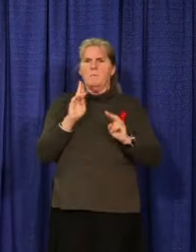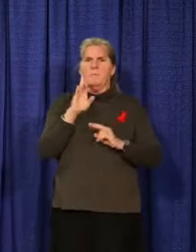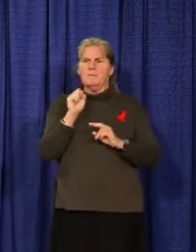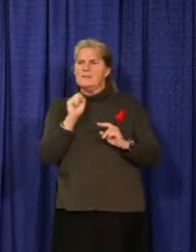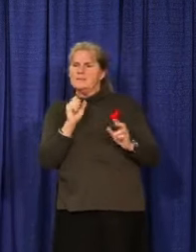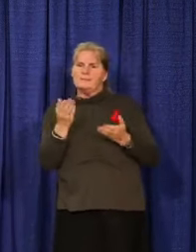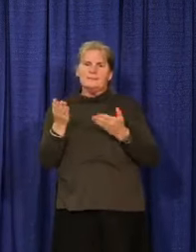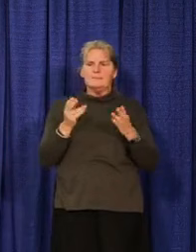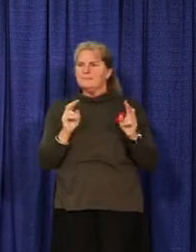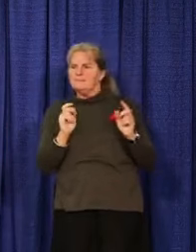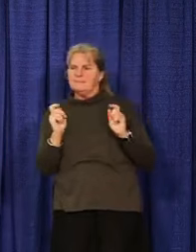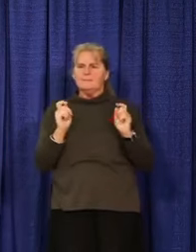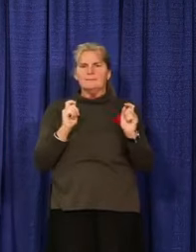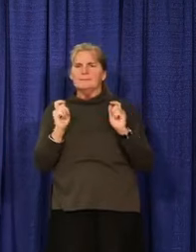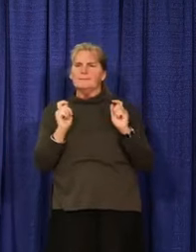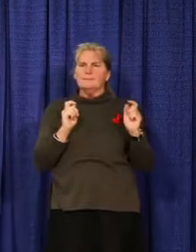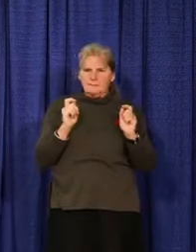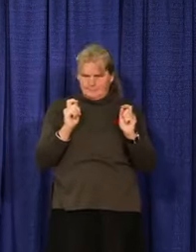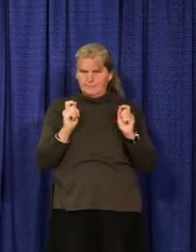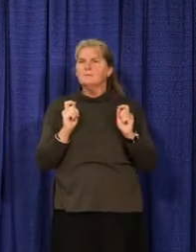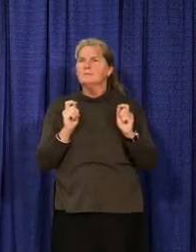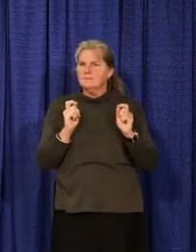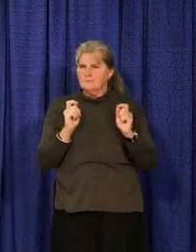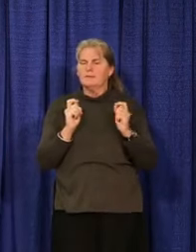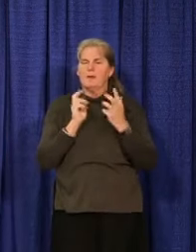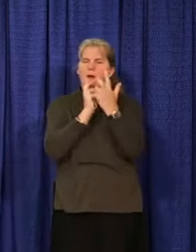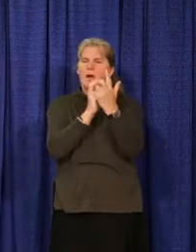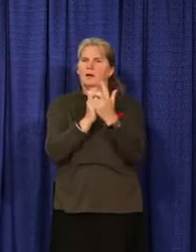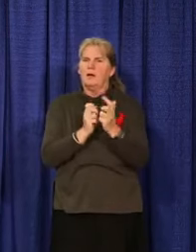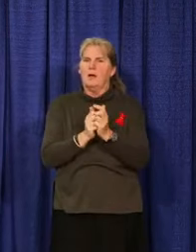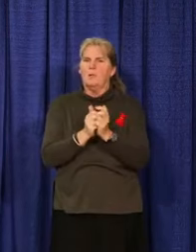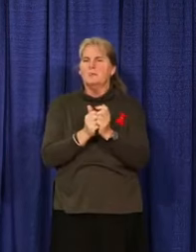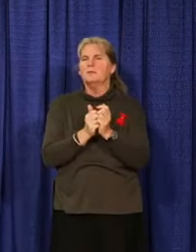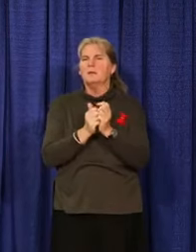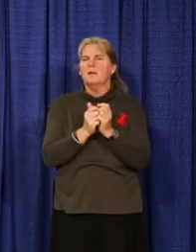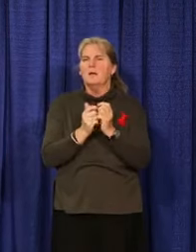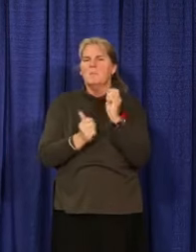services and adjust to ensure we continue to accommodate as many